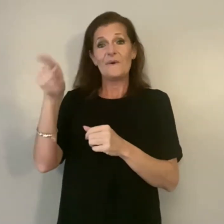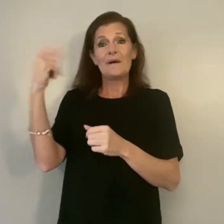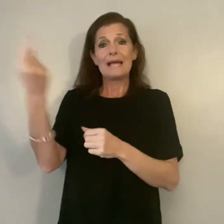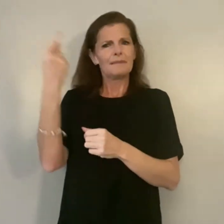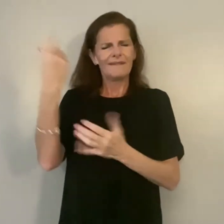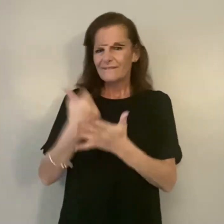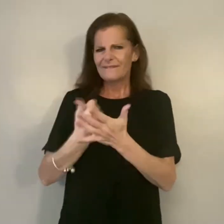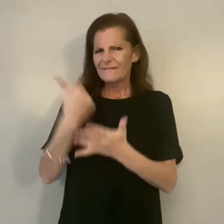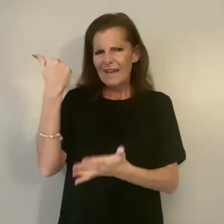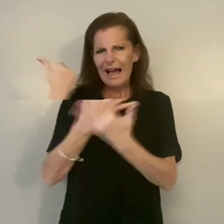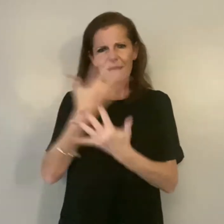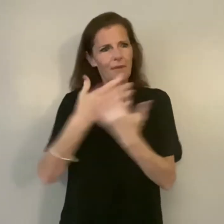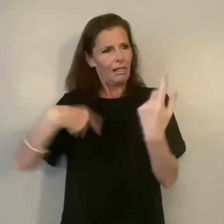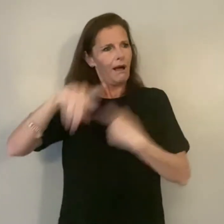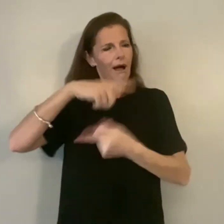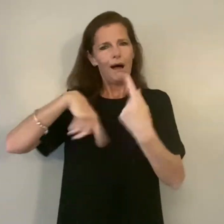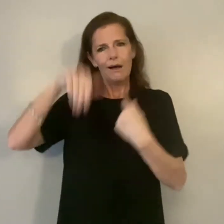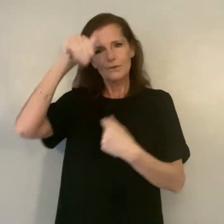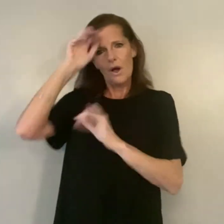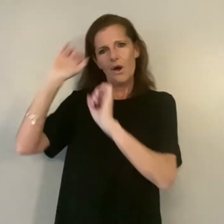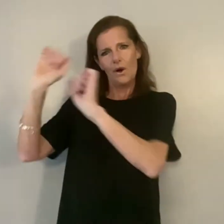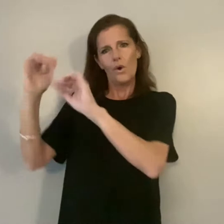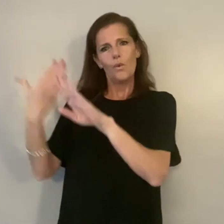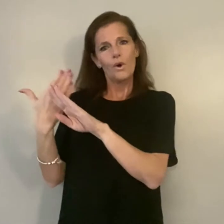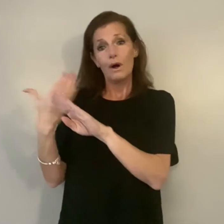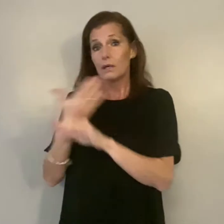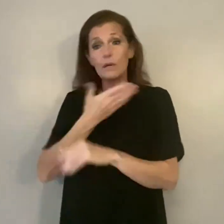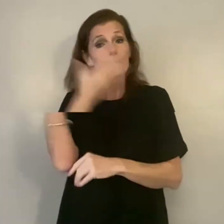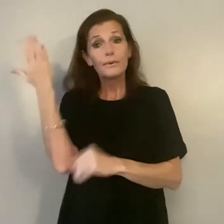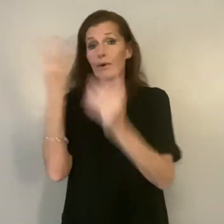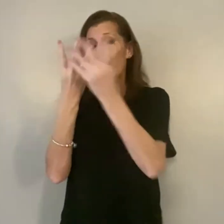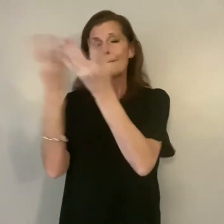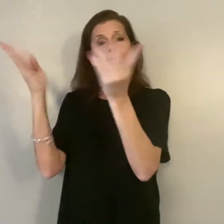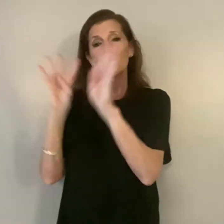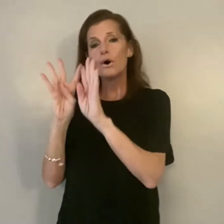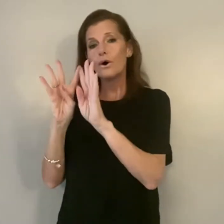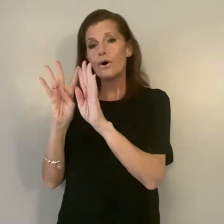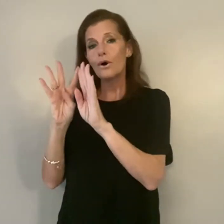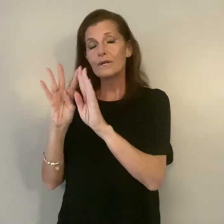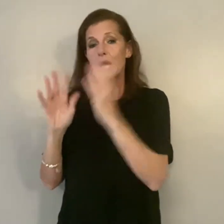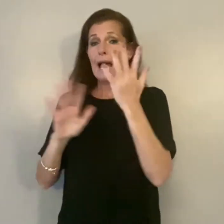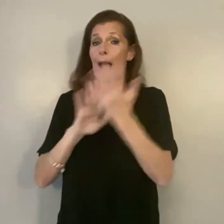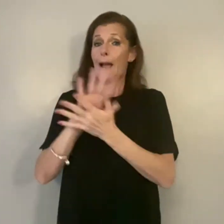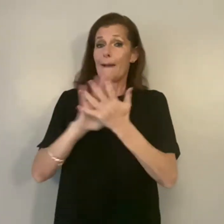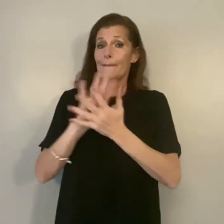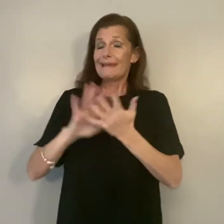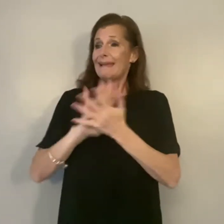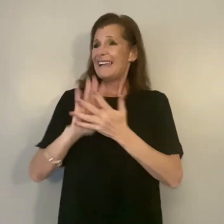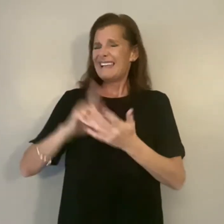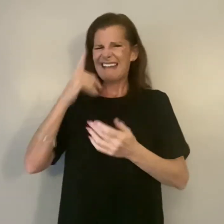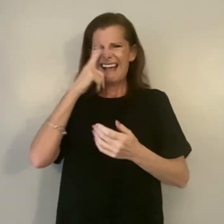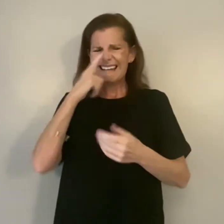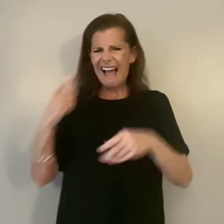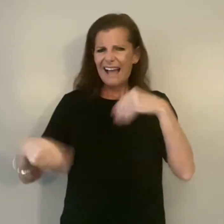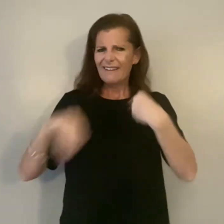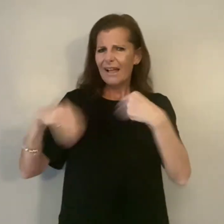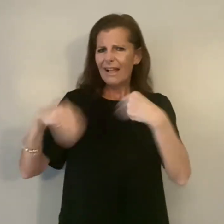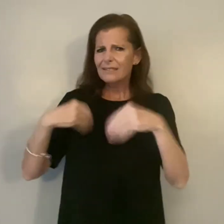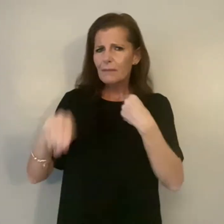Lots of us know about them. They're doing great work. They don't have a board. And that gives them an ability to turn around quickly